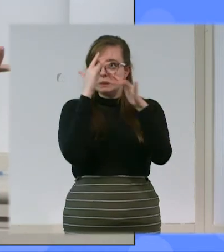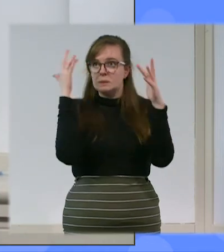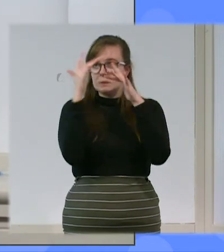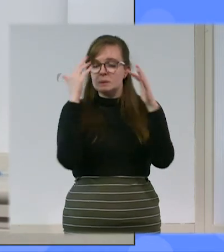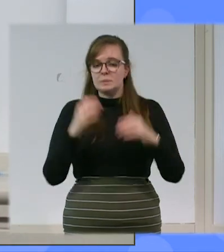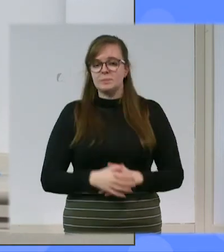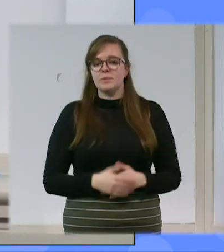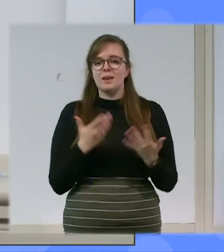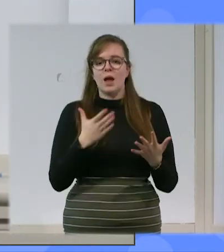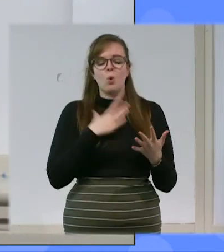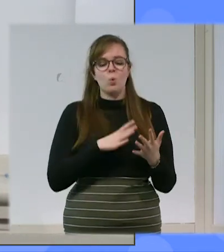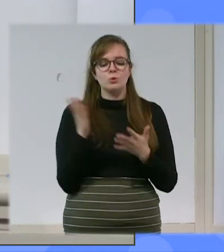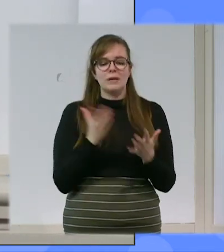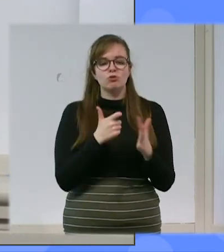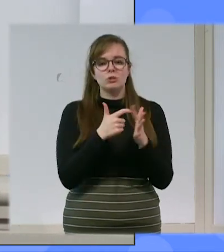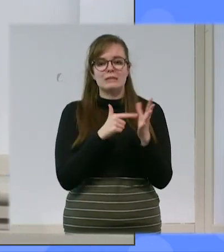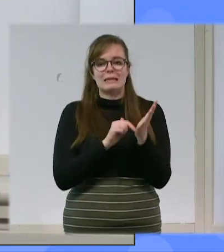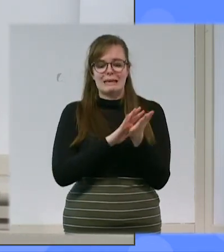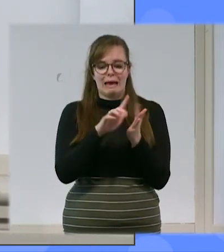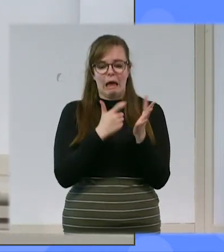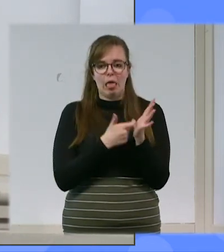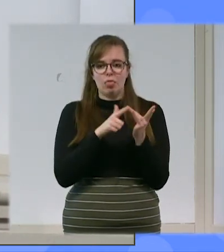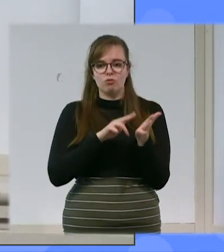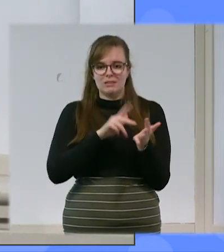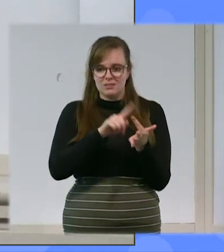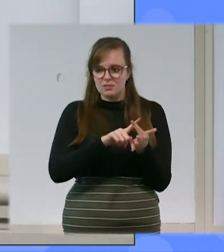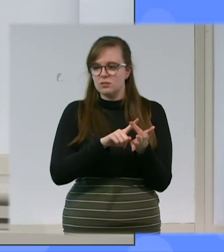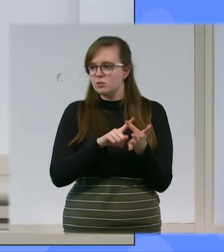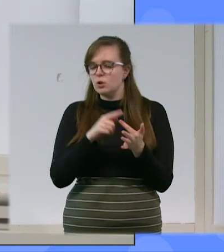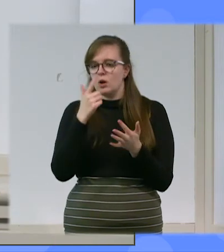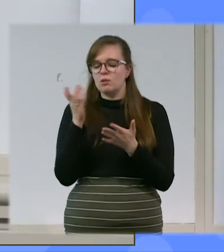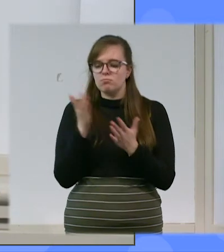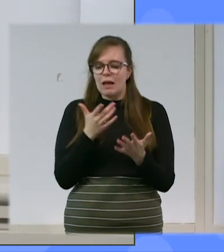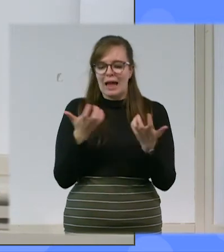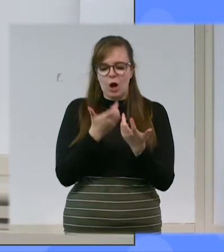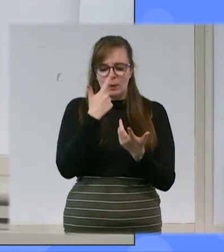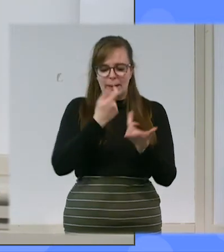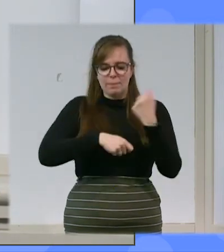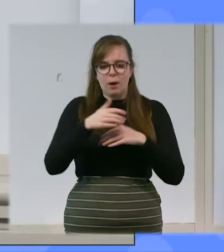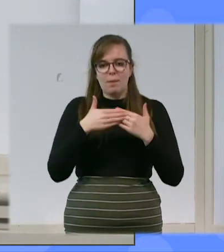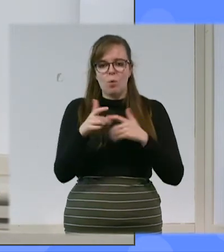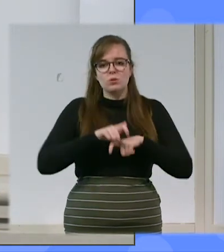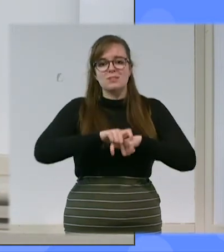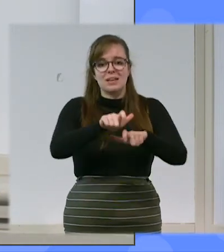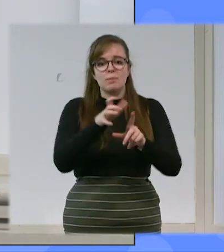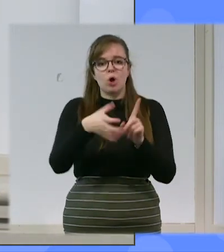introduce dr. Katherine Trebek who will present for a pitch to you on how we can become a more sustainable country by adopting a well-being economy approach